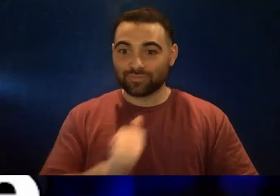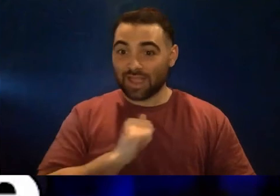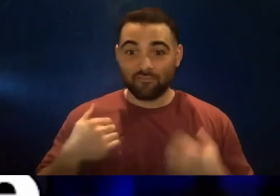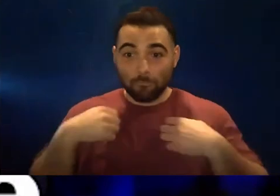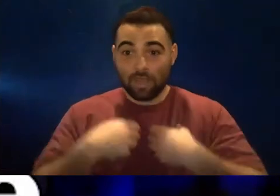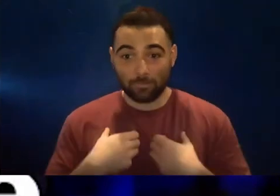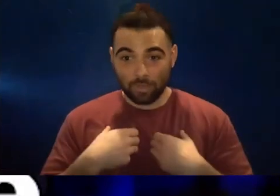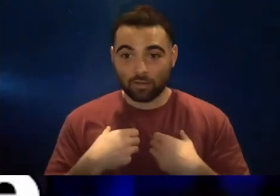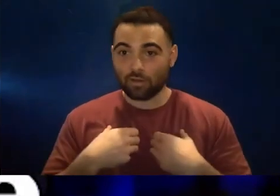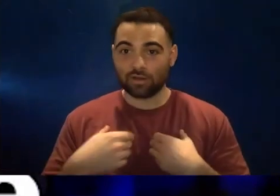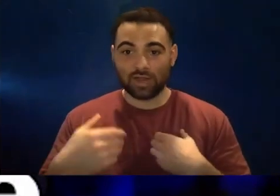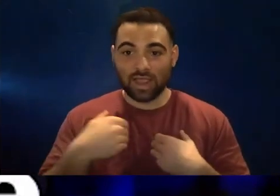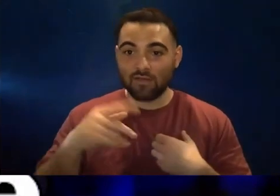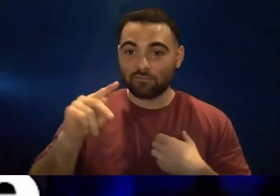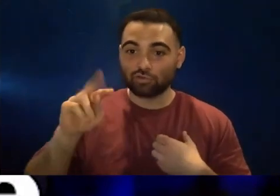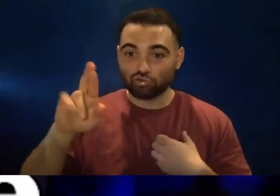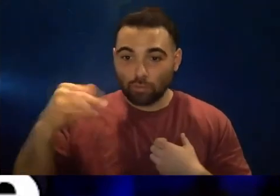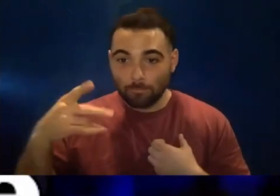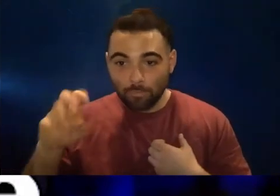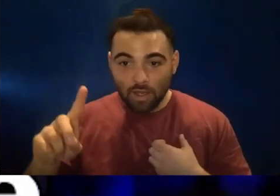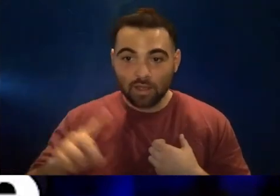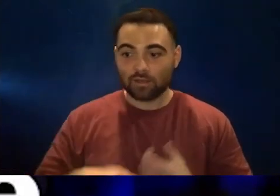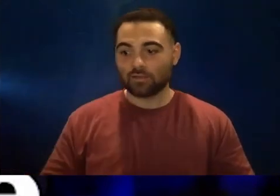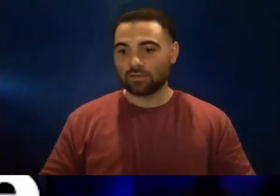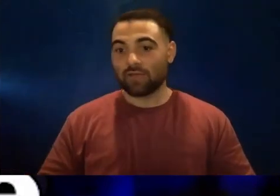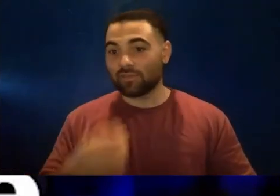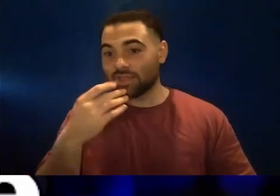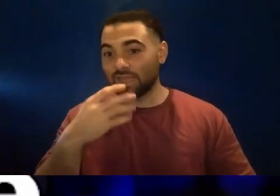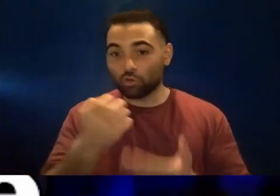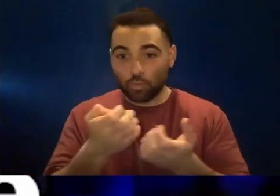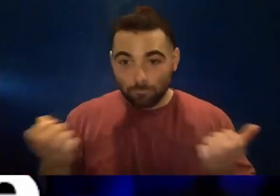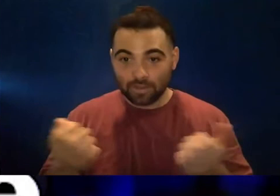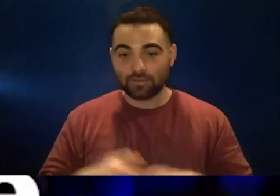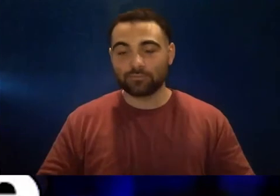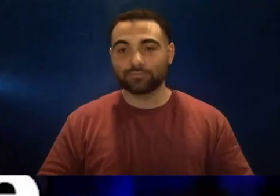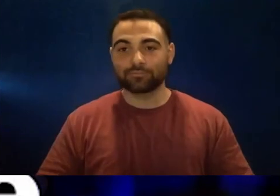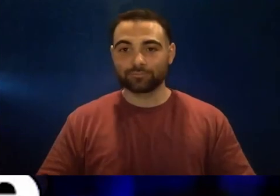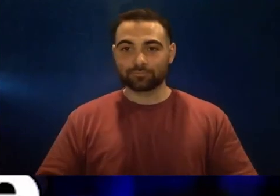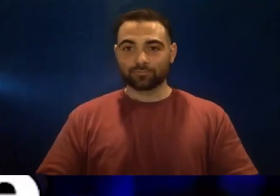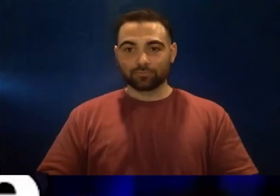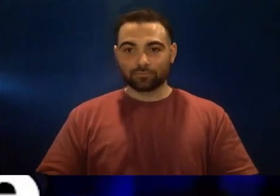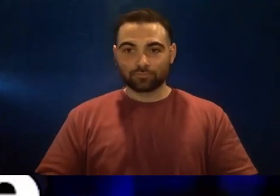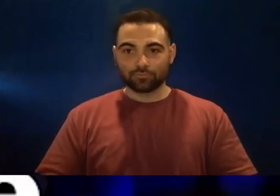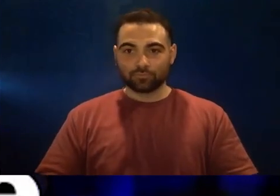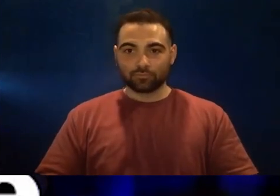I'm carrying tripods and lighting equipment. Jessica's carrying it. And we just made it happen.